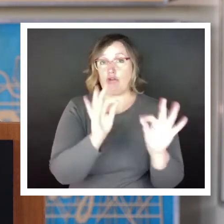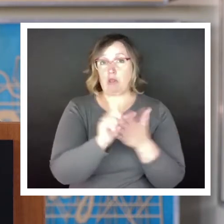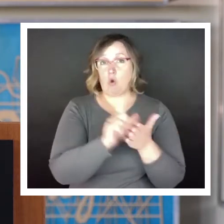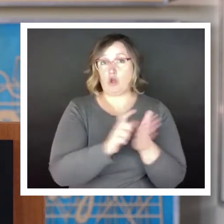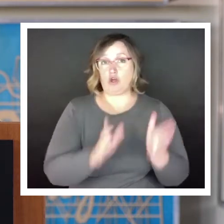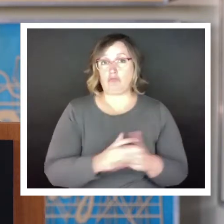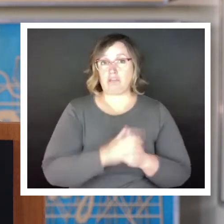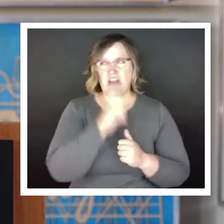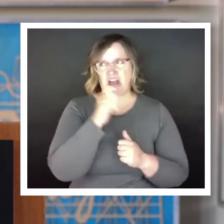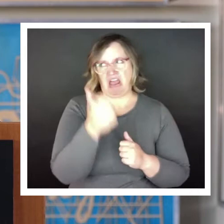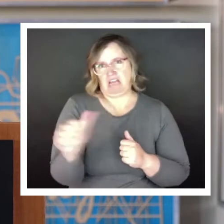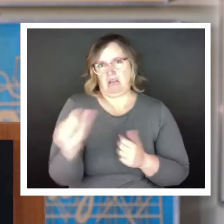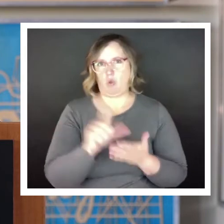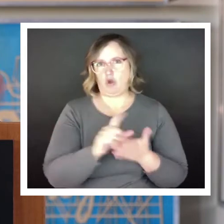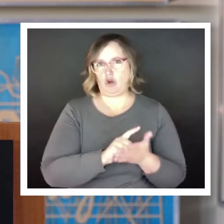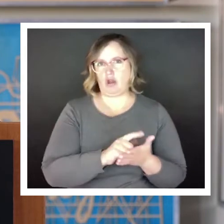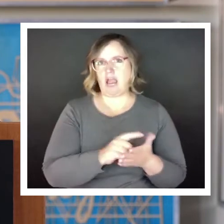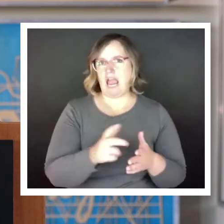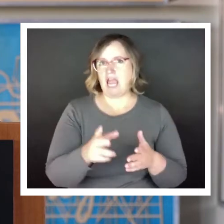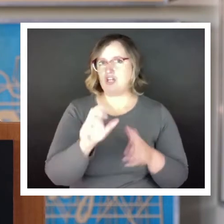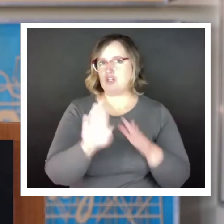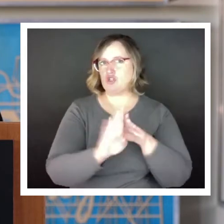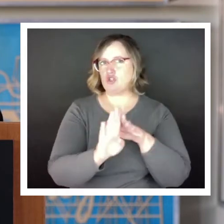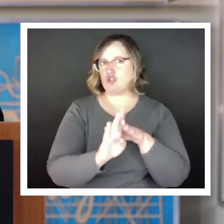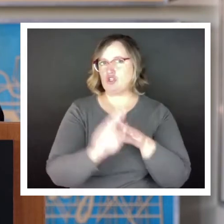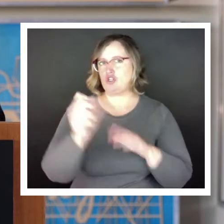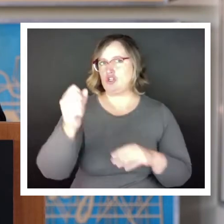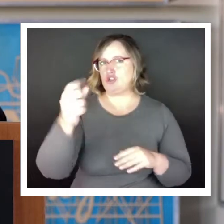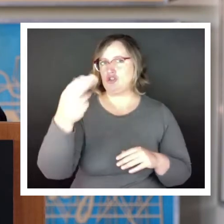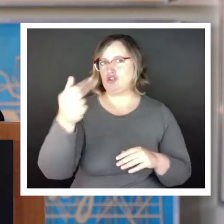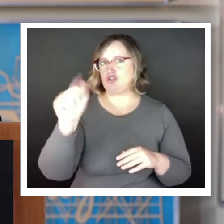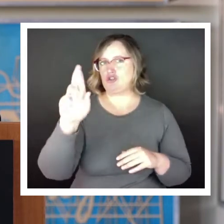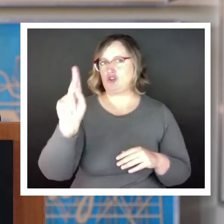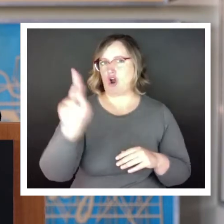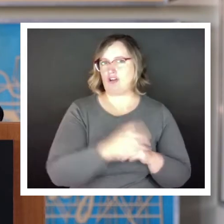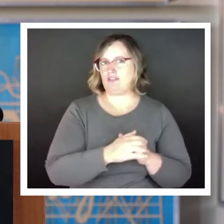lawyer, a shark lawyer, and she wasn't just a shark lawyer.